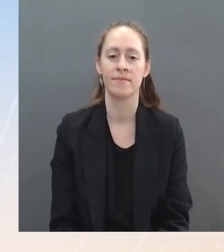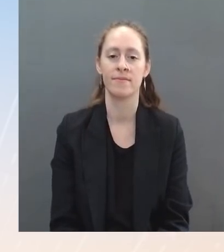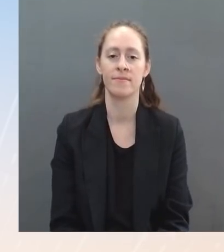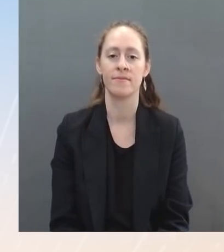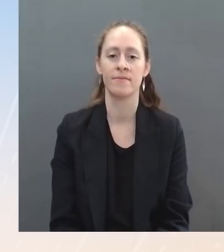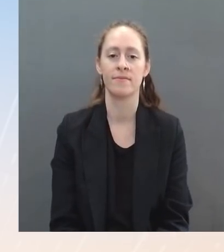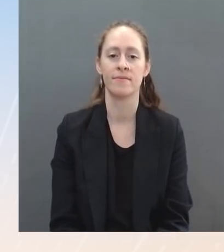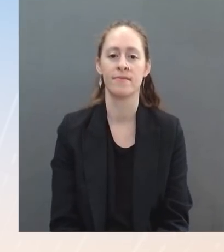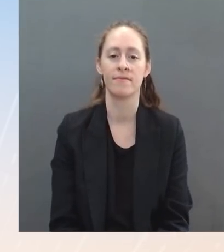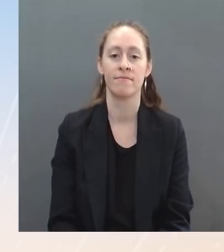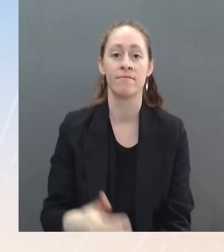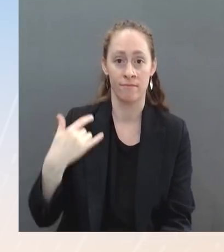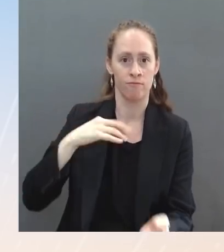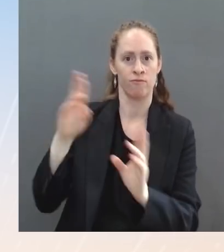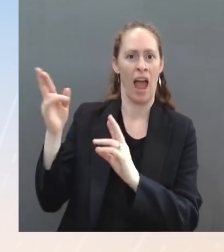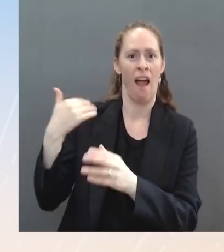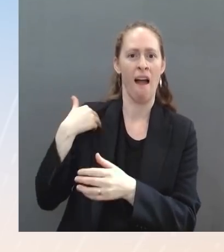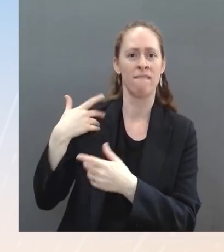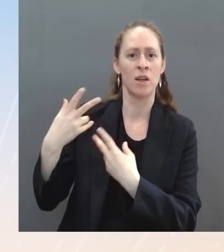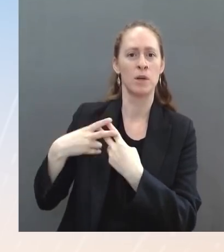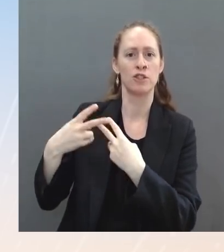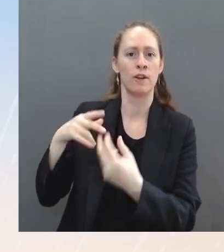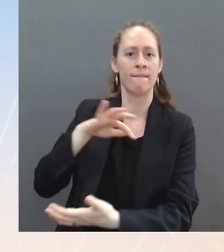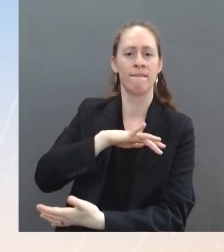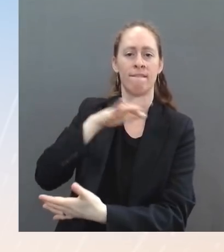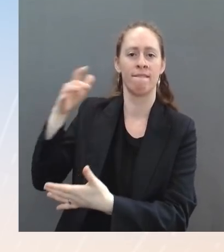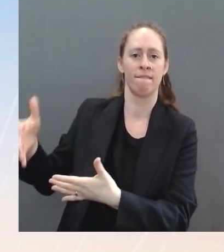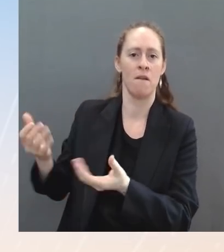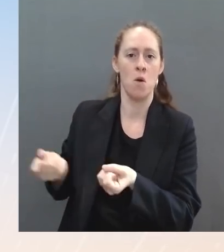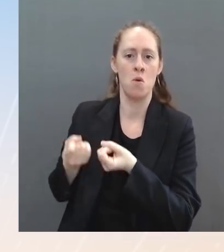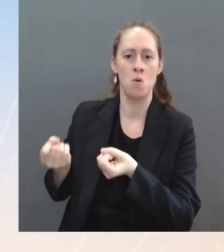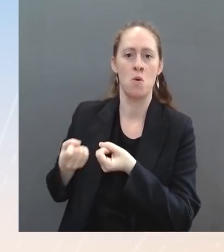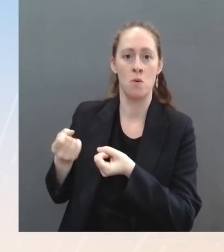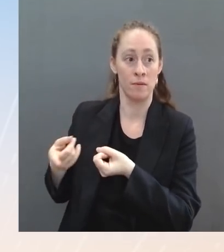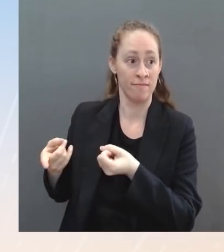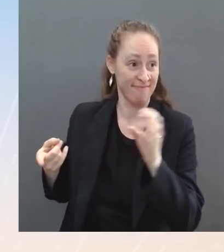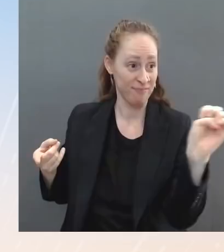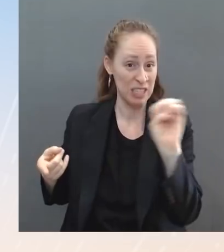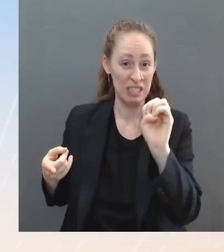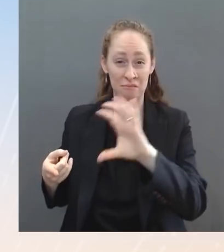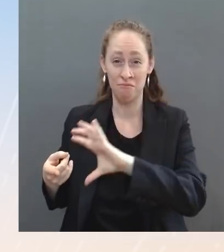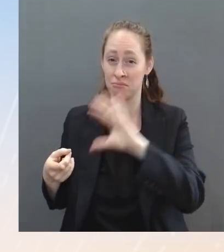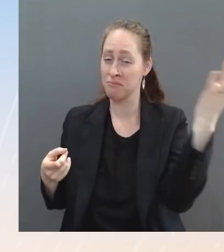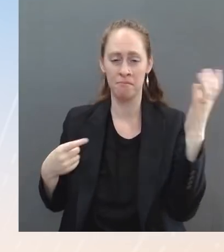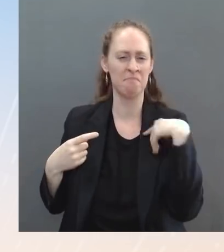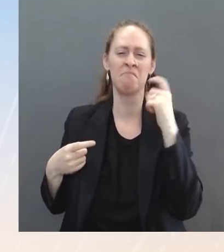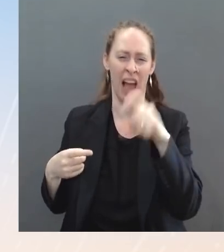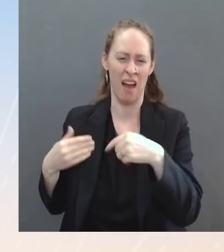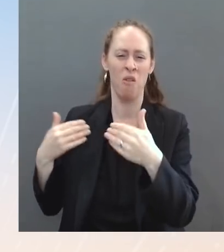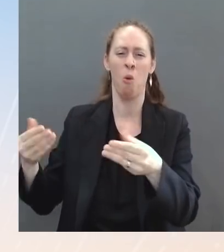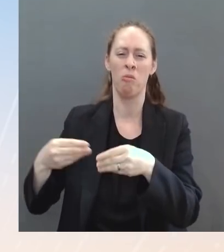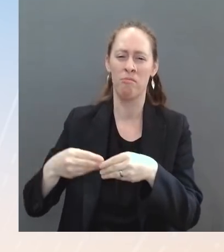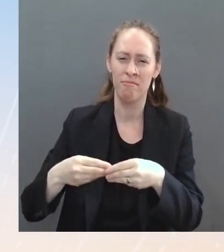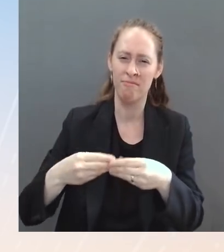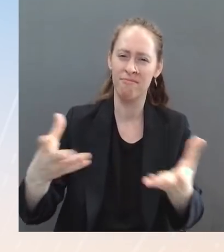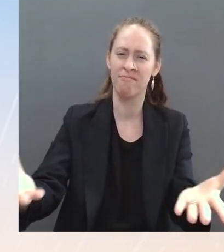We will be refilling the reserve. And if we're buying at a lower price, we'll actually be in a position to refill at a --